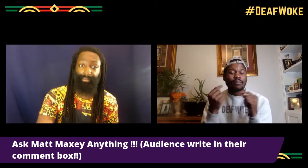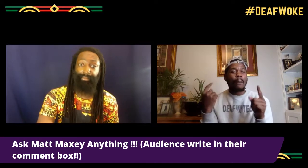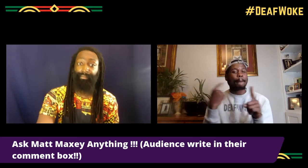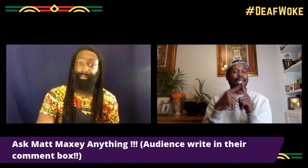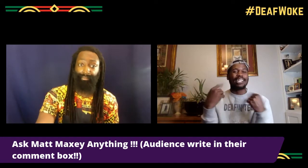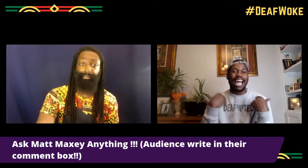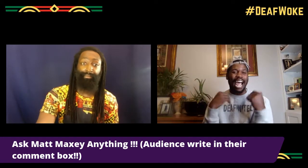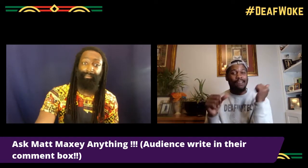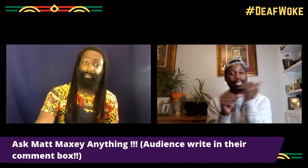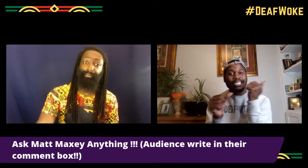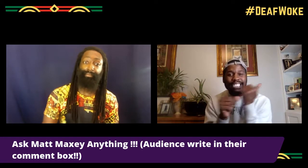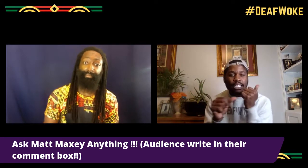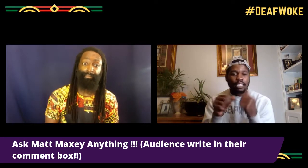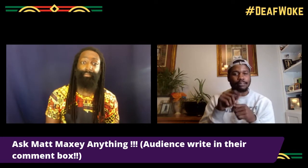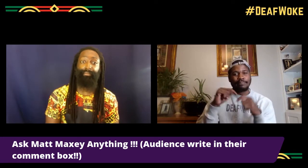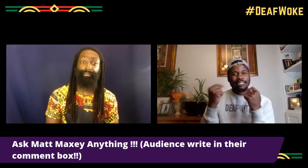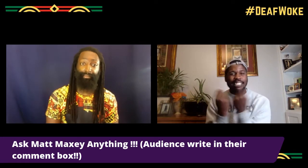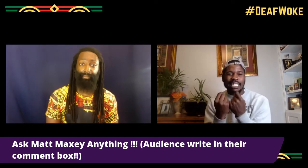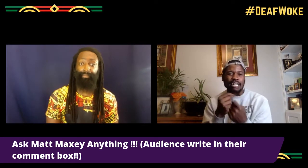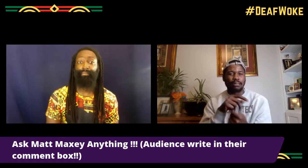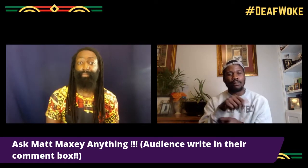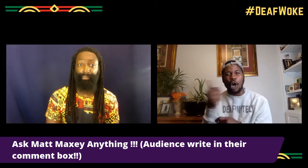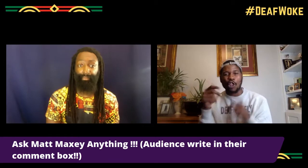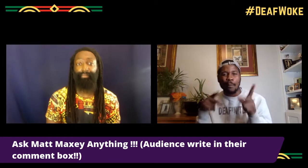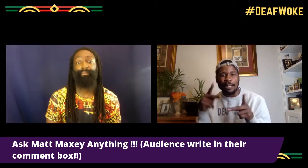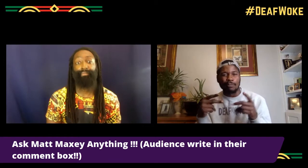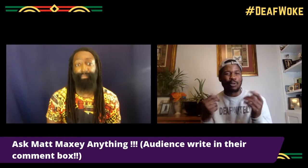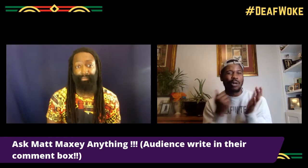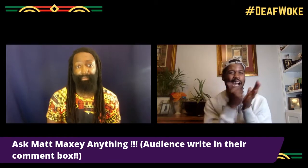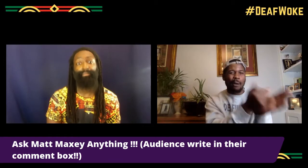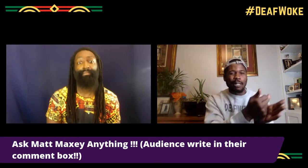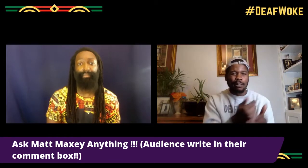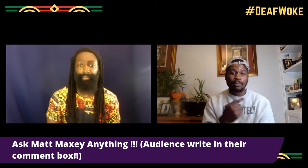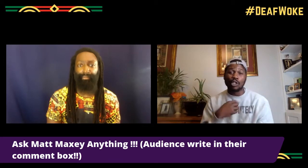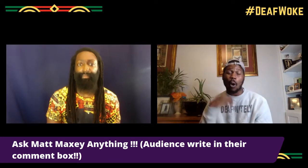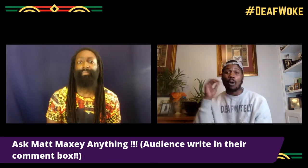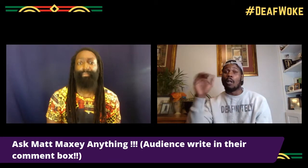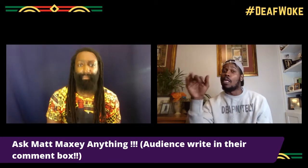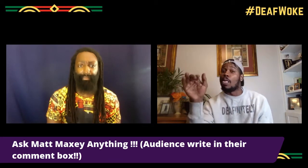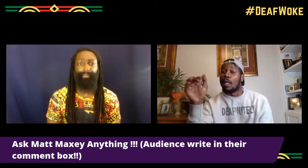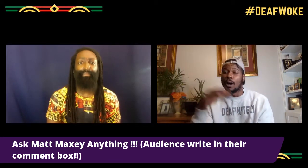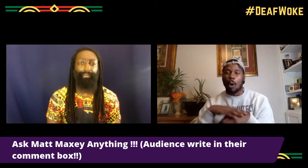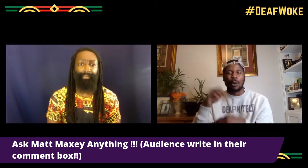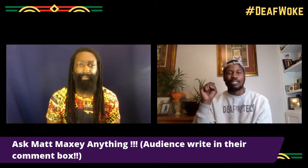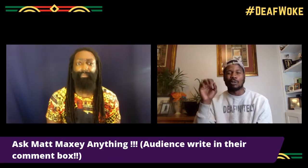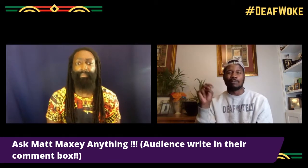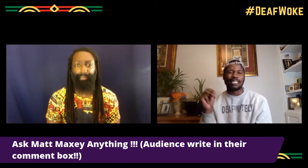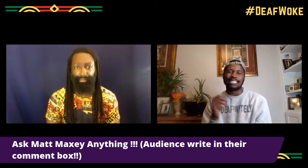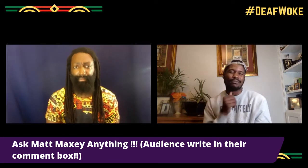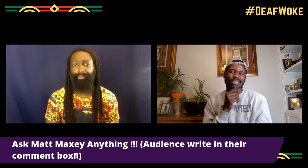they're busy doing whatever is it doing. They got an assistant, they got teams. They got other people that help them.